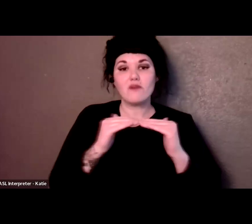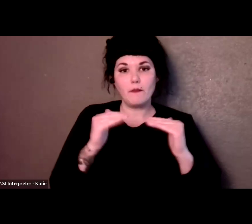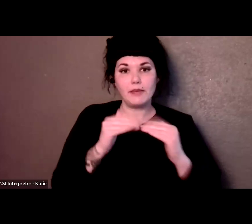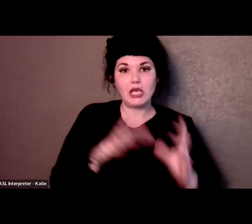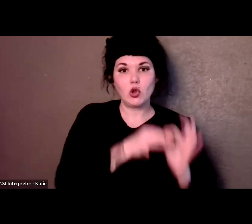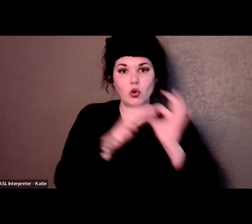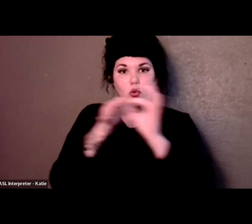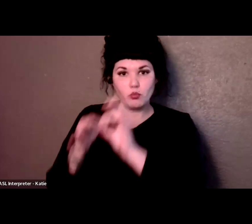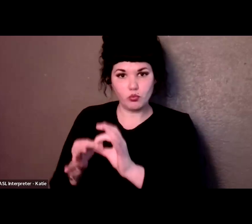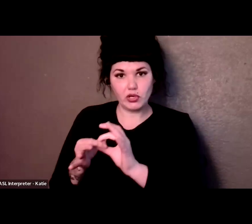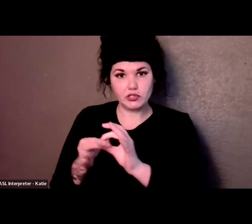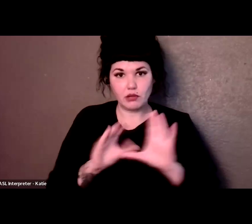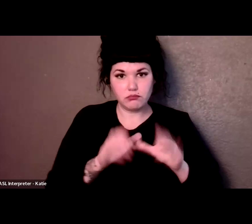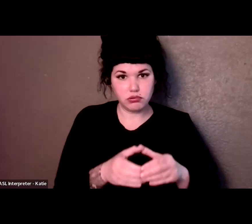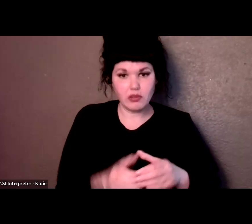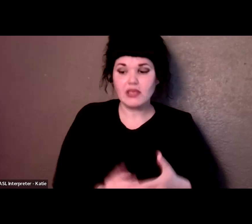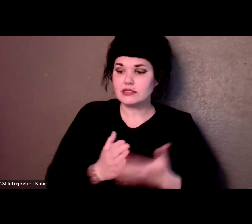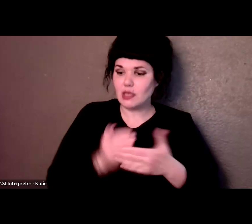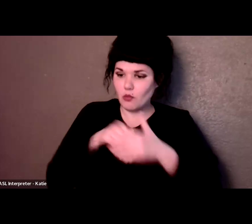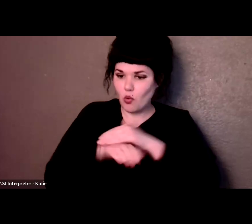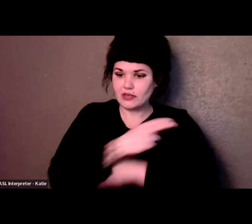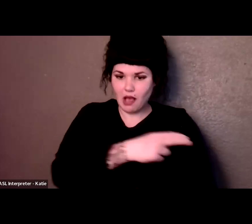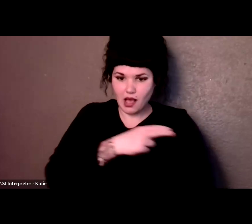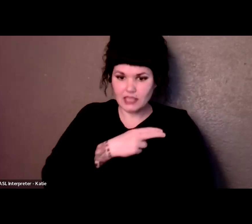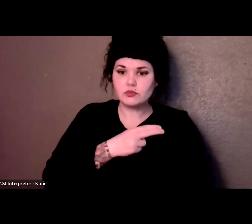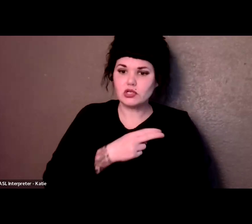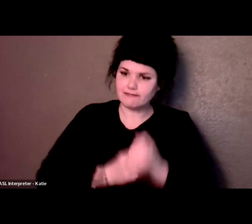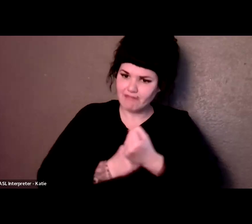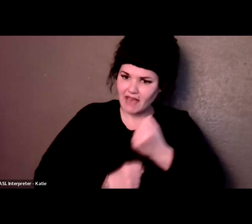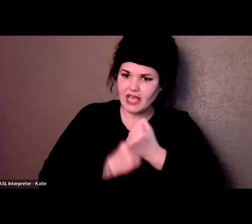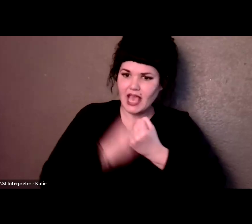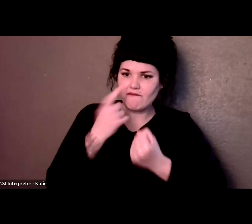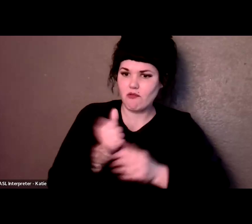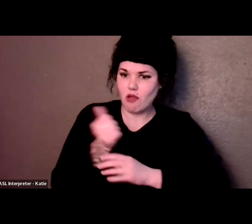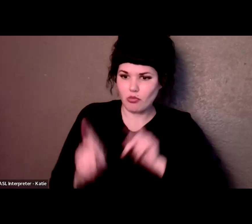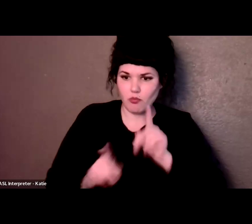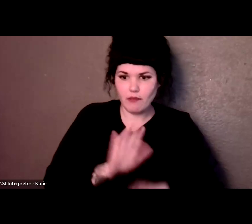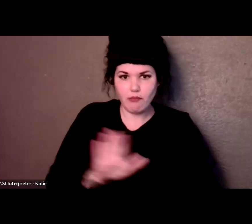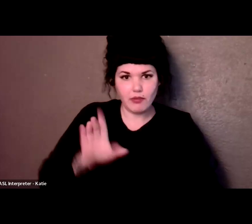work with people and advocate with them for what they need. We work in a Continuing Care Hospital,